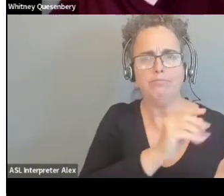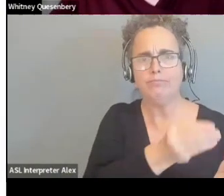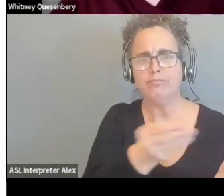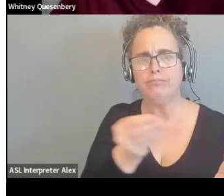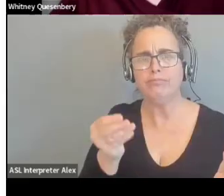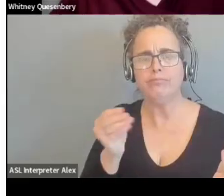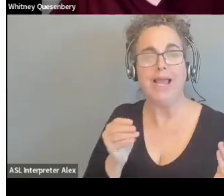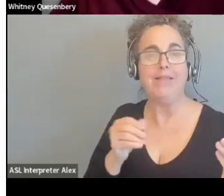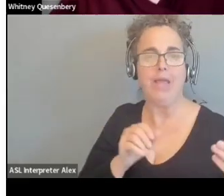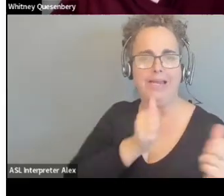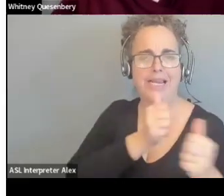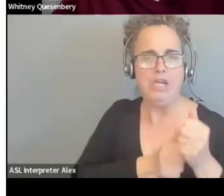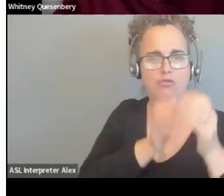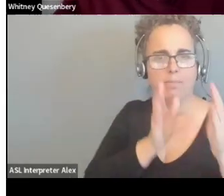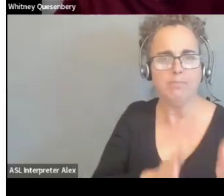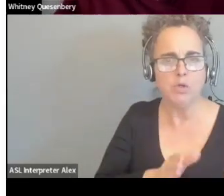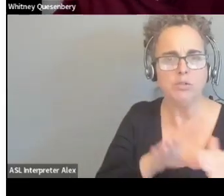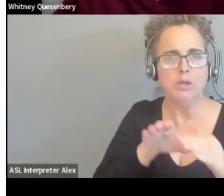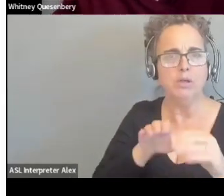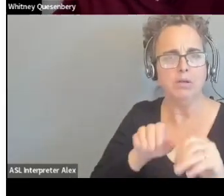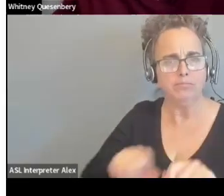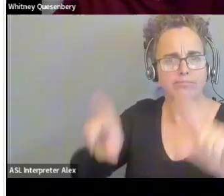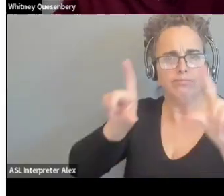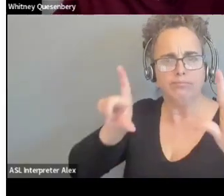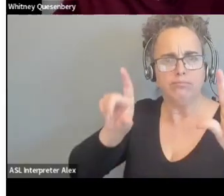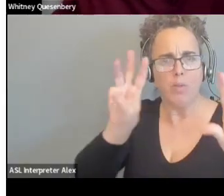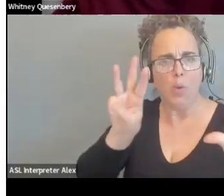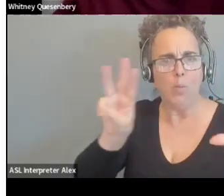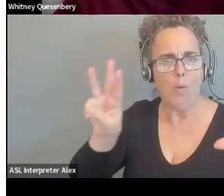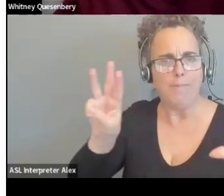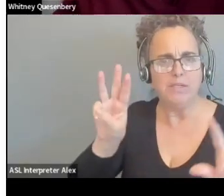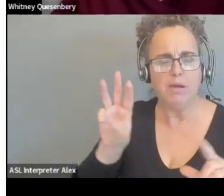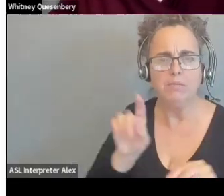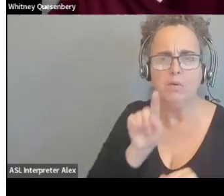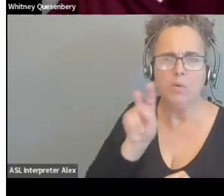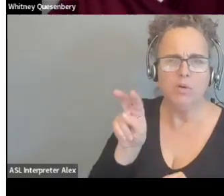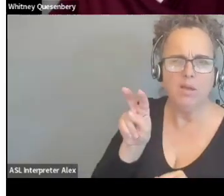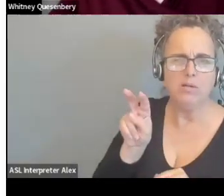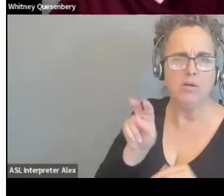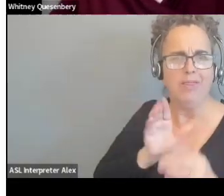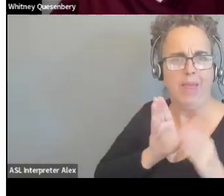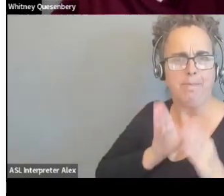let's just say, thinking about why would that person be here?